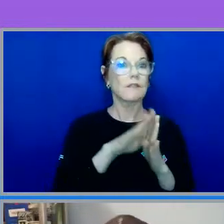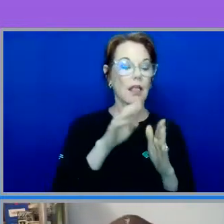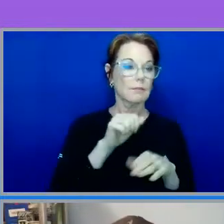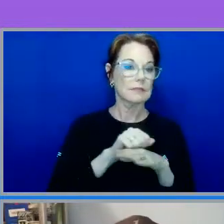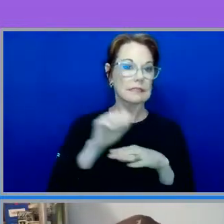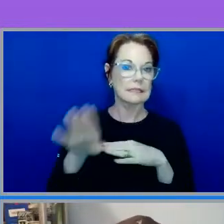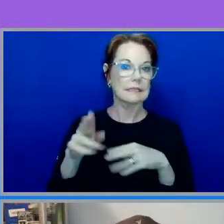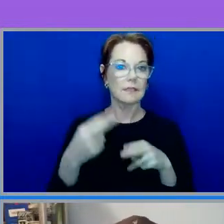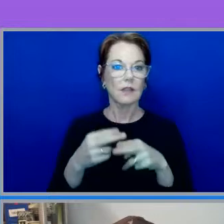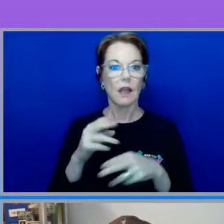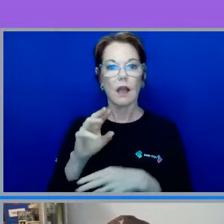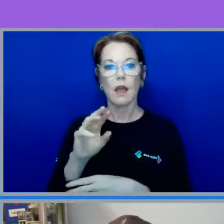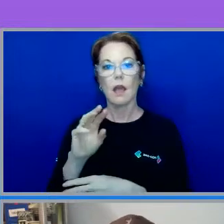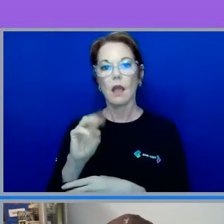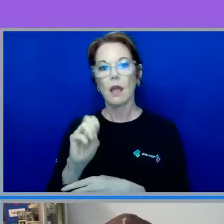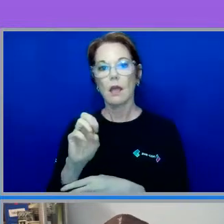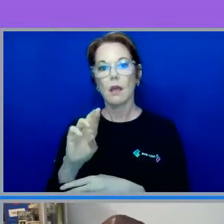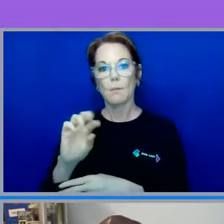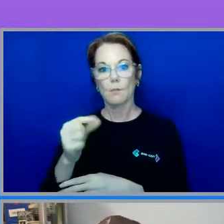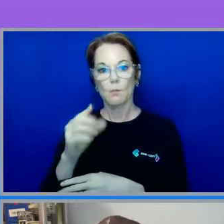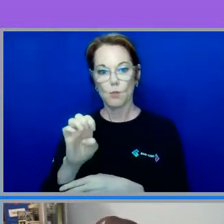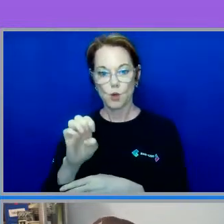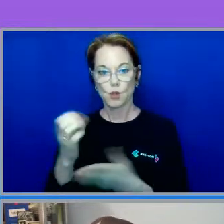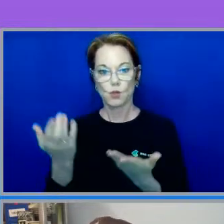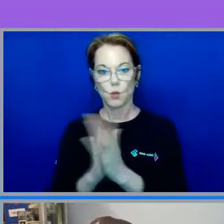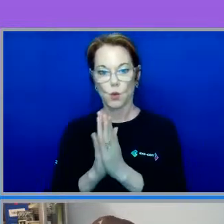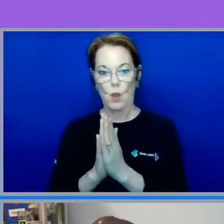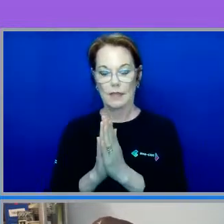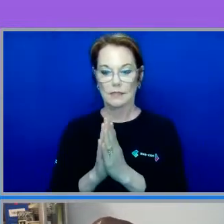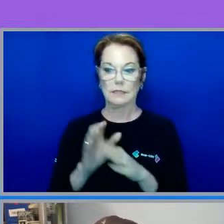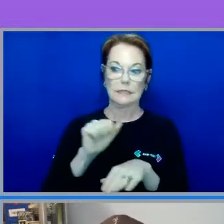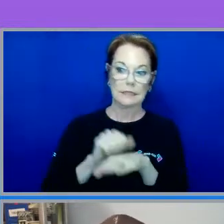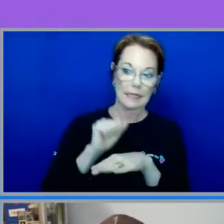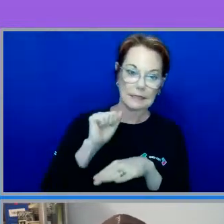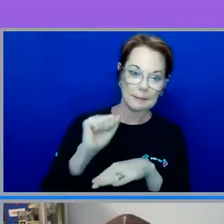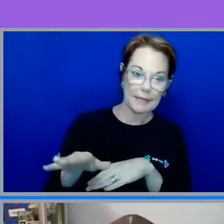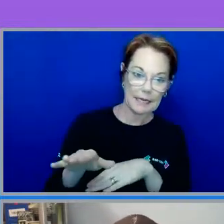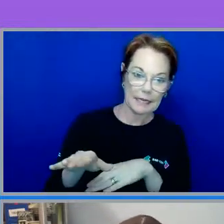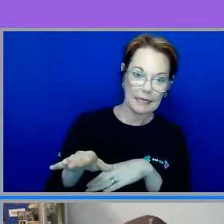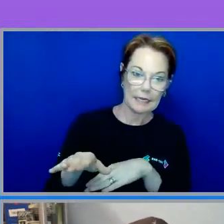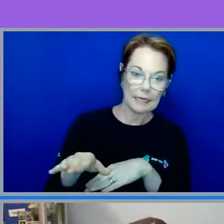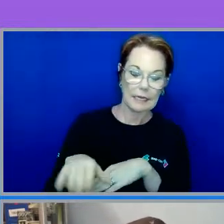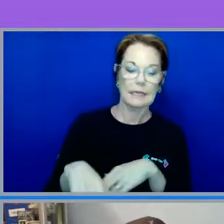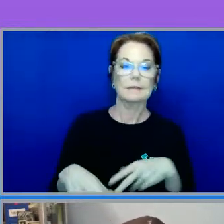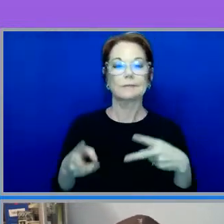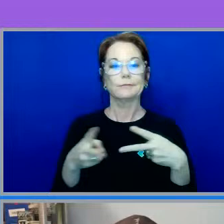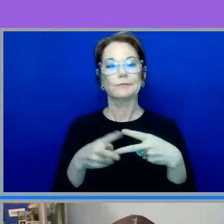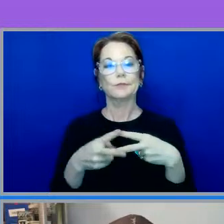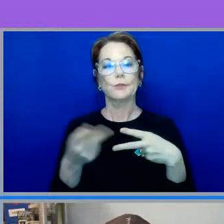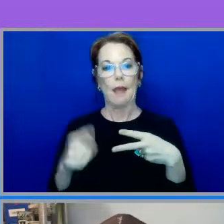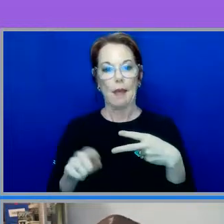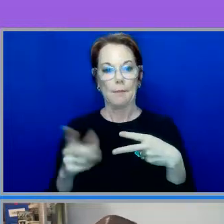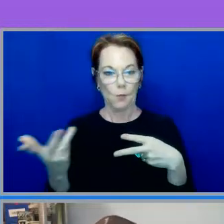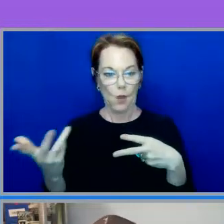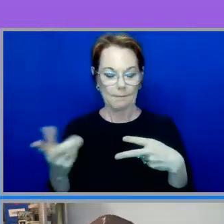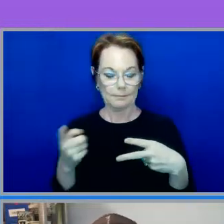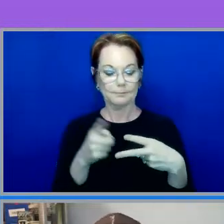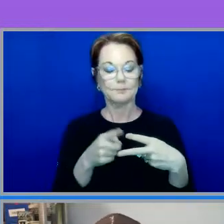request, sometimes called a merge request, and developers submit submit their pull request. And two things